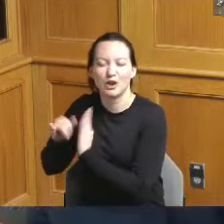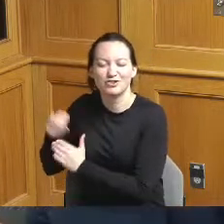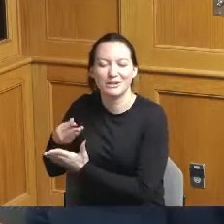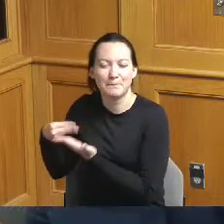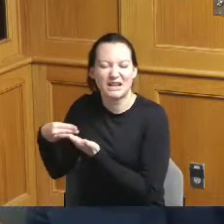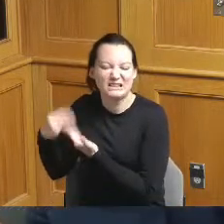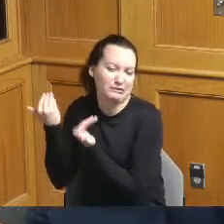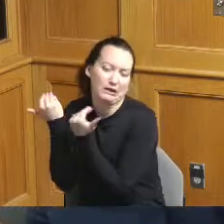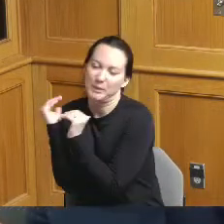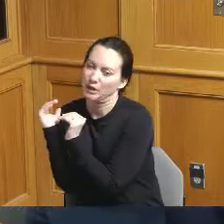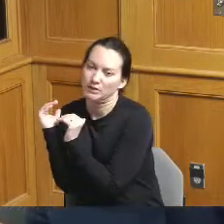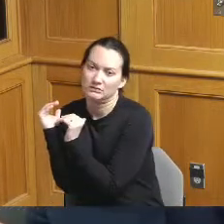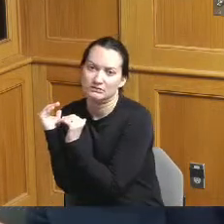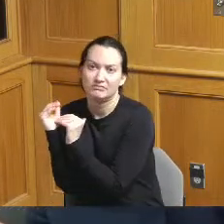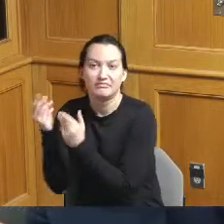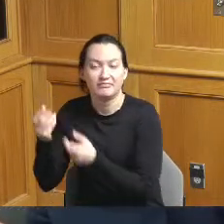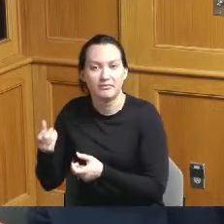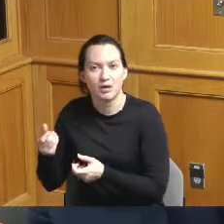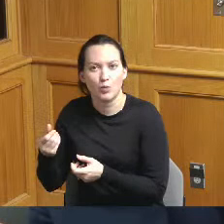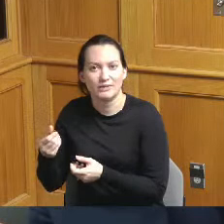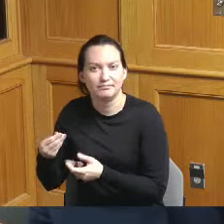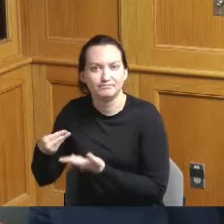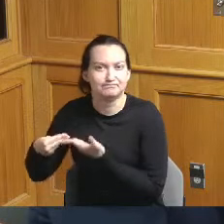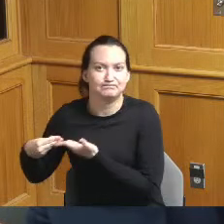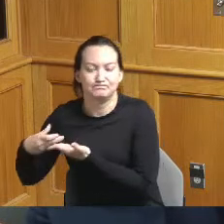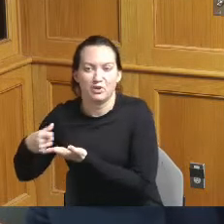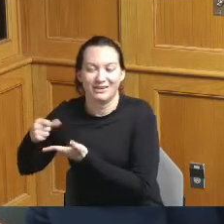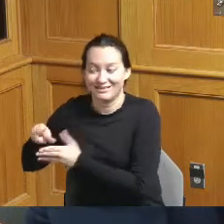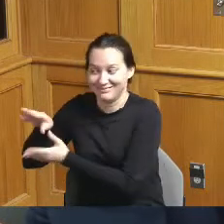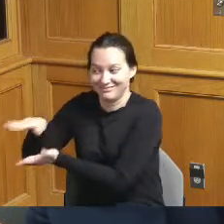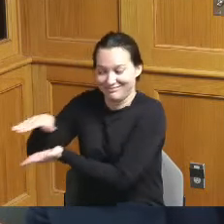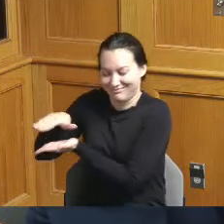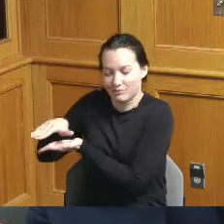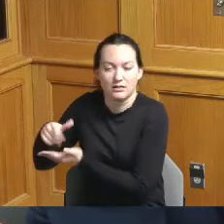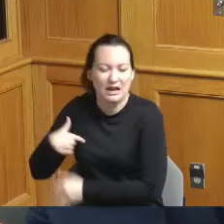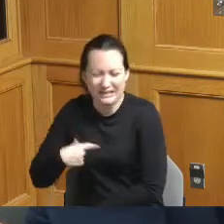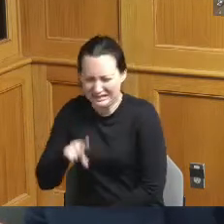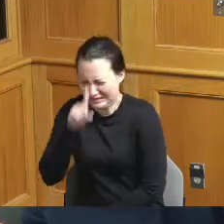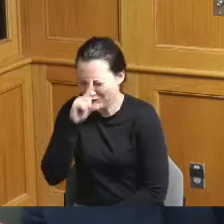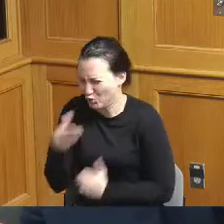as to what salaries can be taken from it and I don't believe that the new position that we're